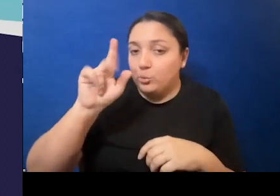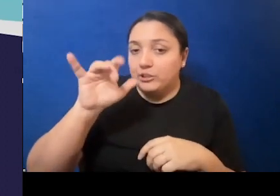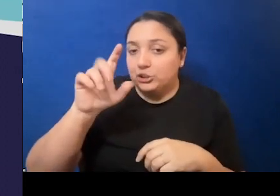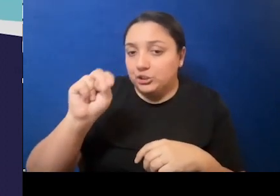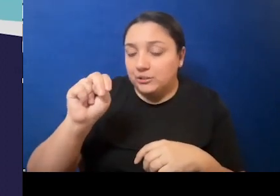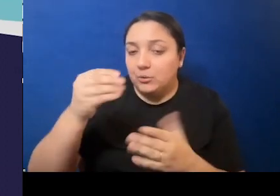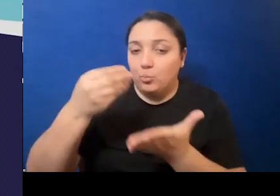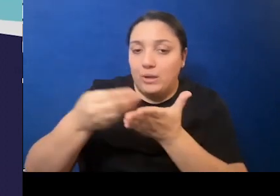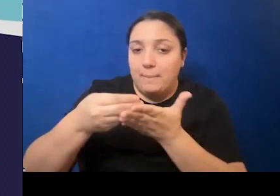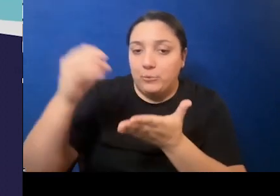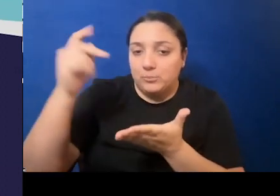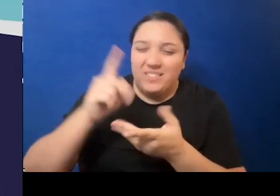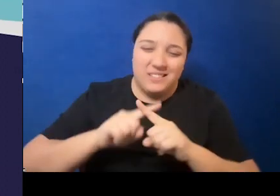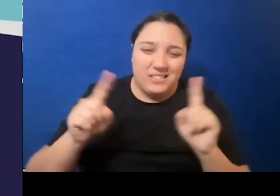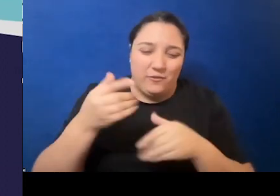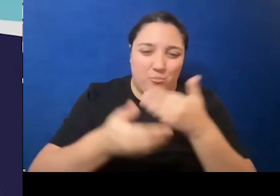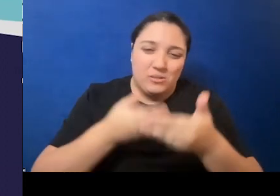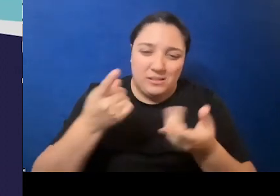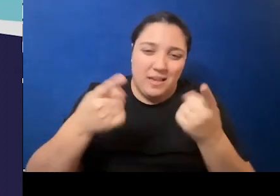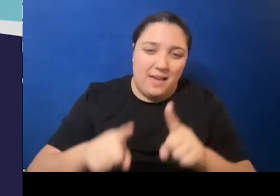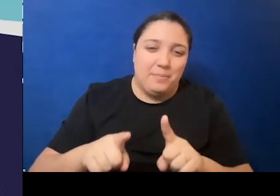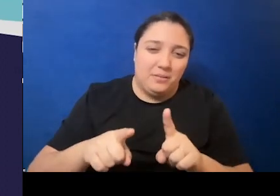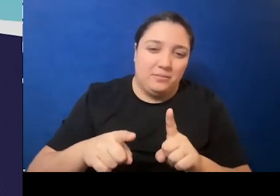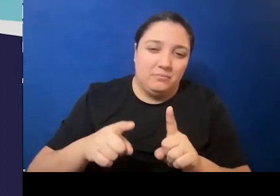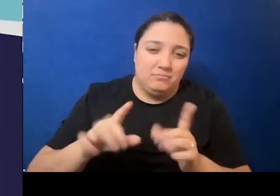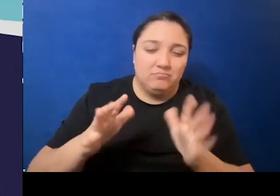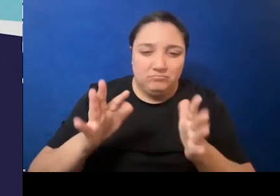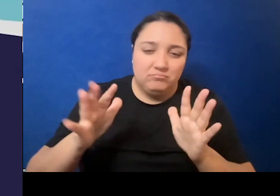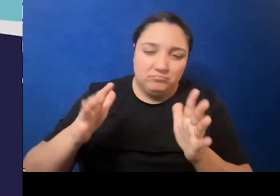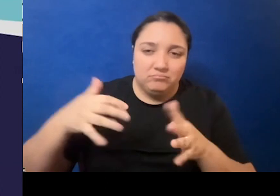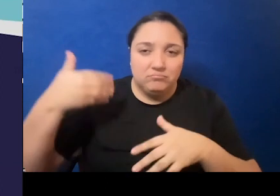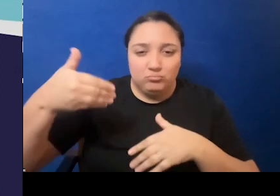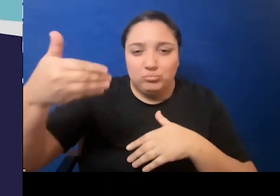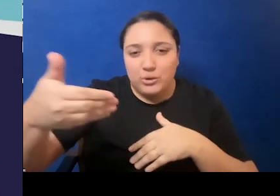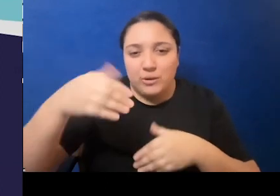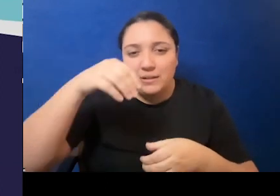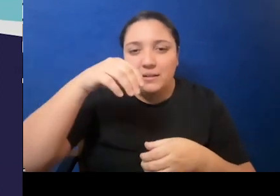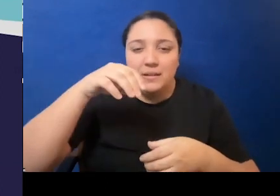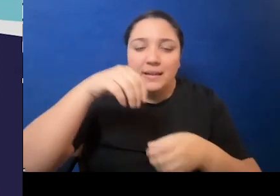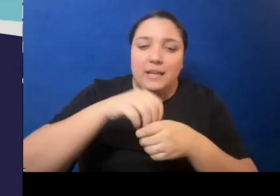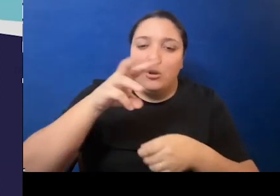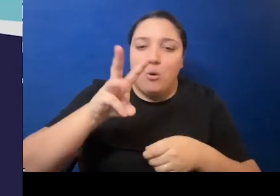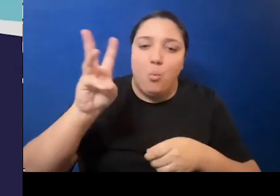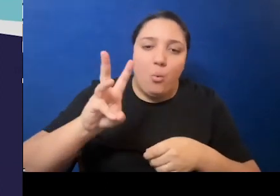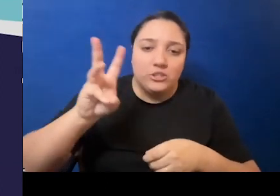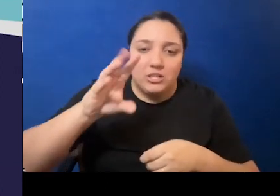THAT HAPPENS IN CASES PRETTY FREQUENTLY IN NEW YORK CITY. BECAUSE THERE ARE NOT ENOUGH